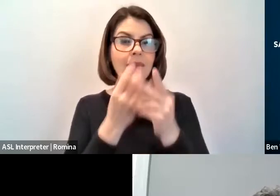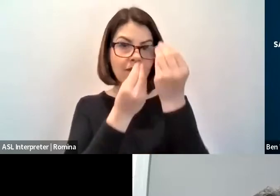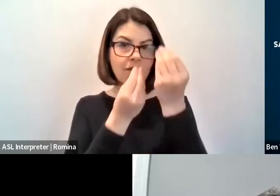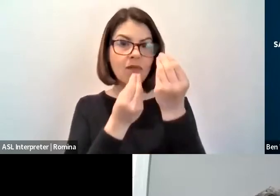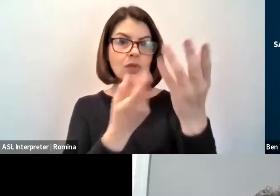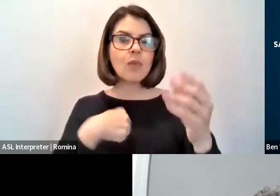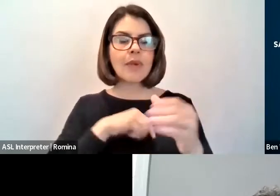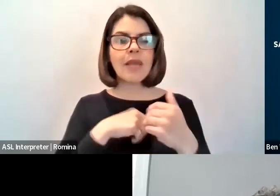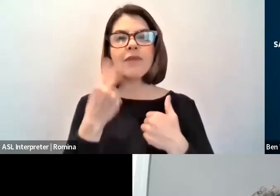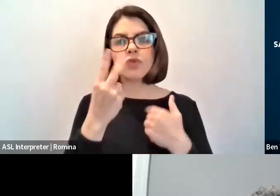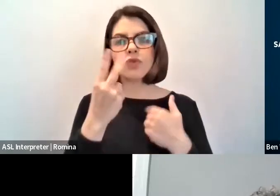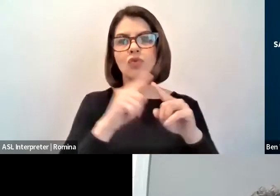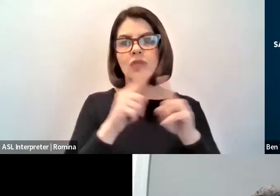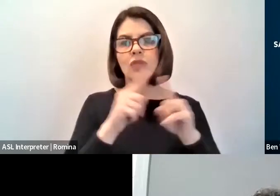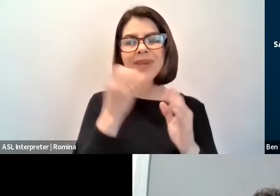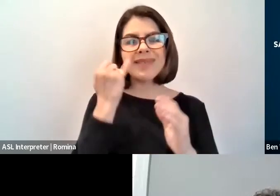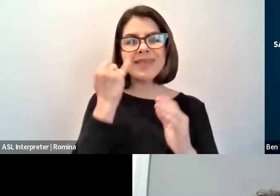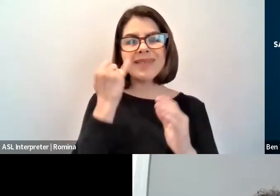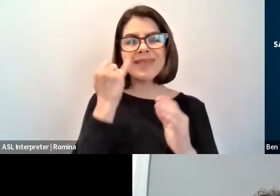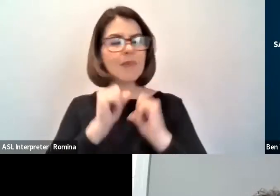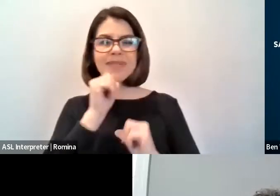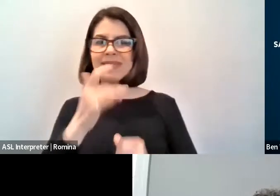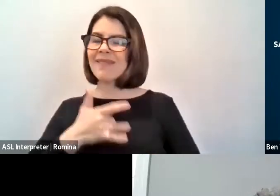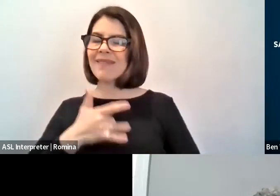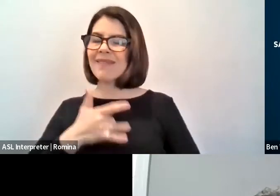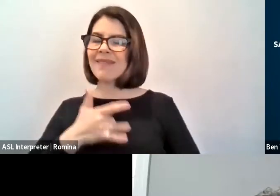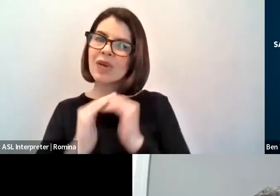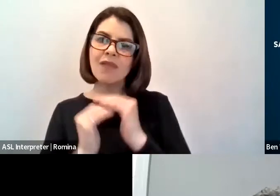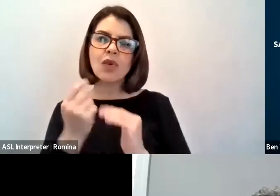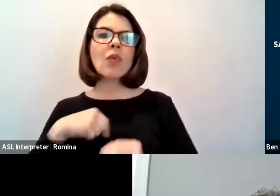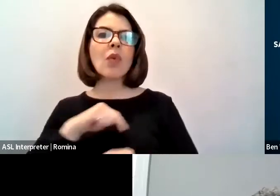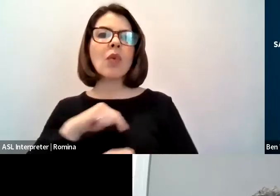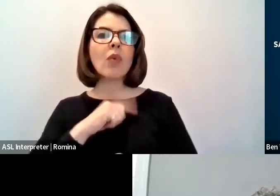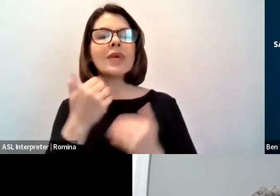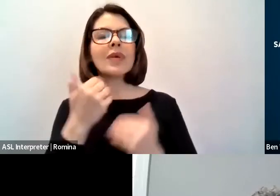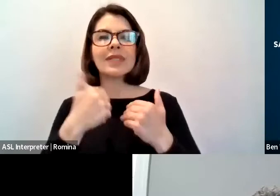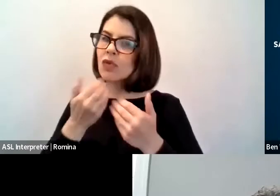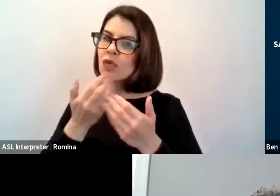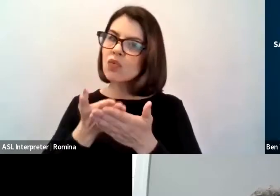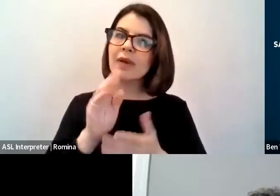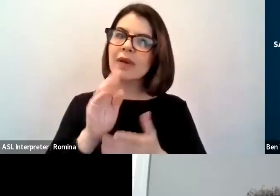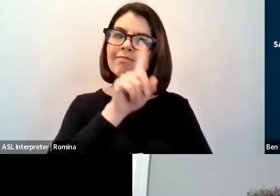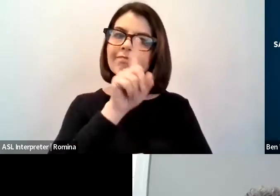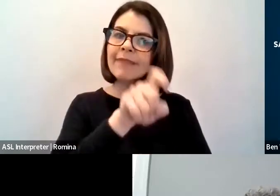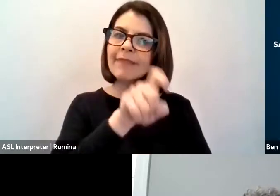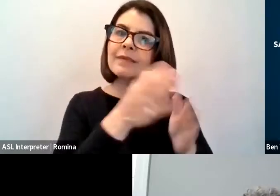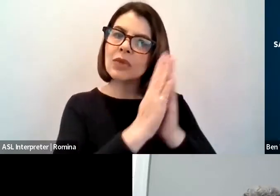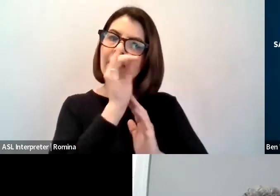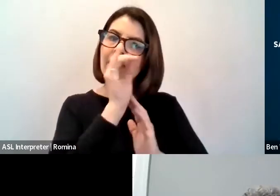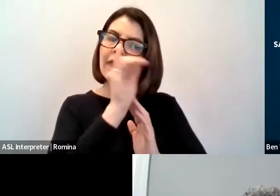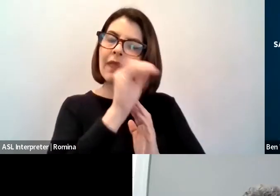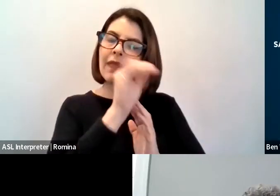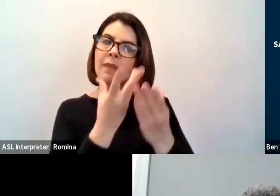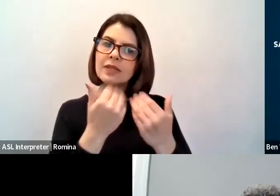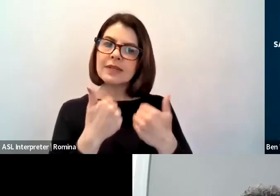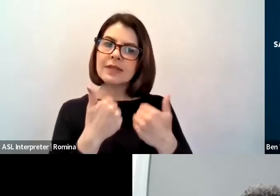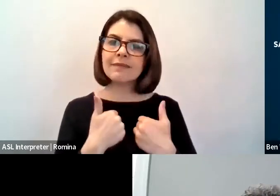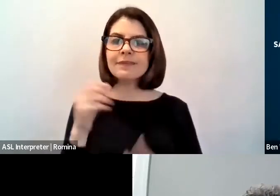If a performer doesn't feel comfortable, we always have the right to ask for that information and get it. Okay, great, great.